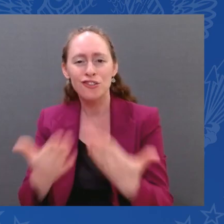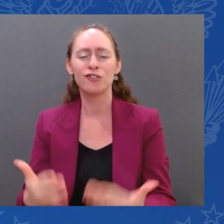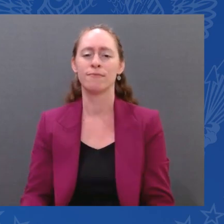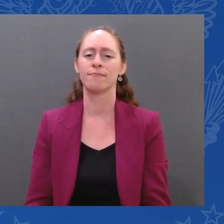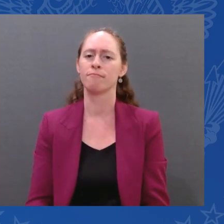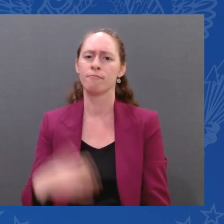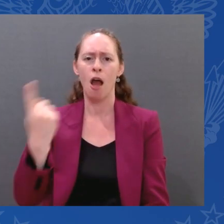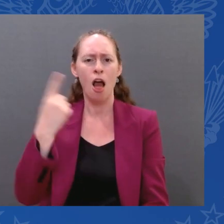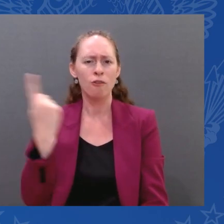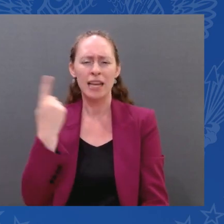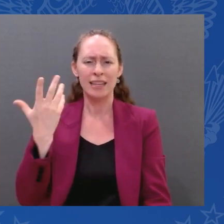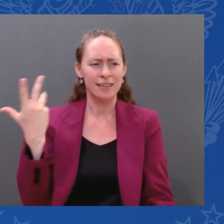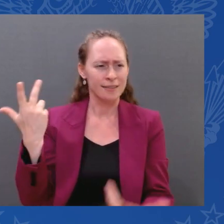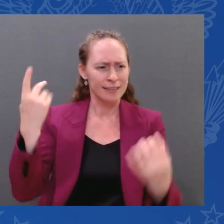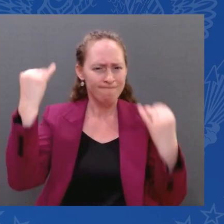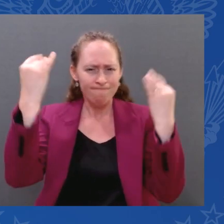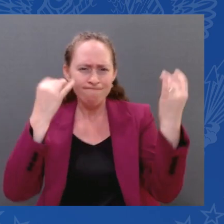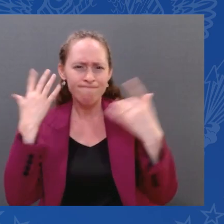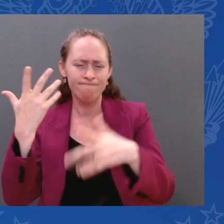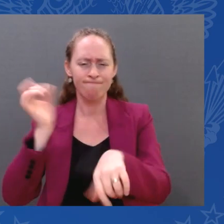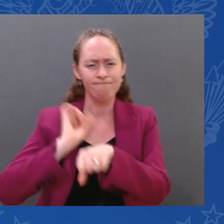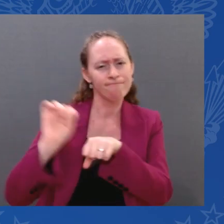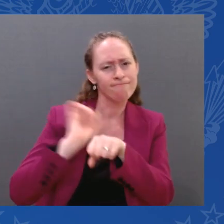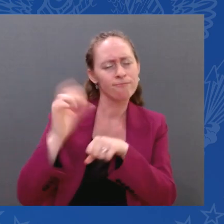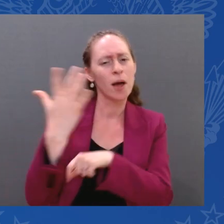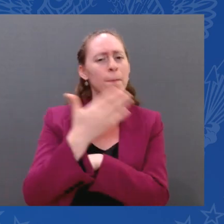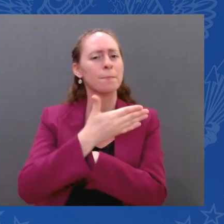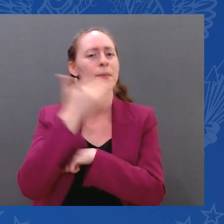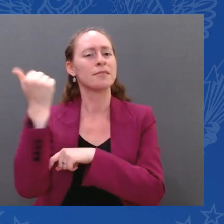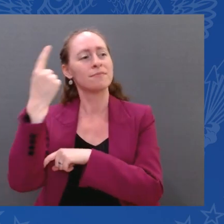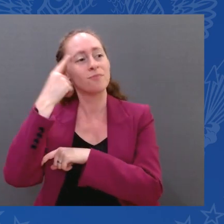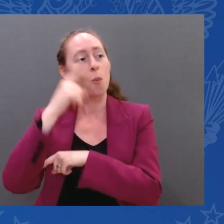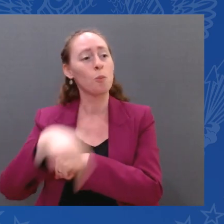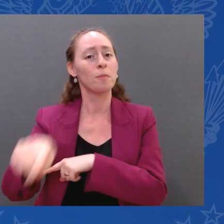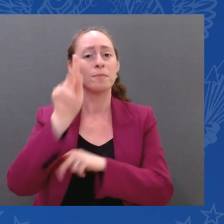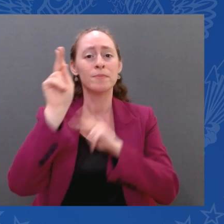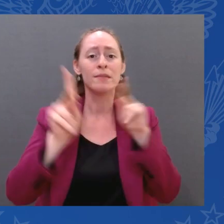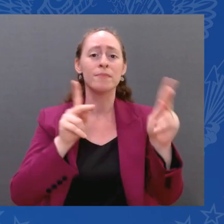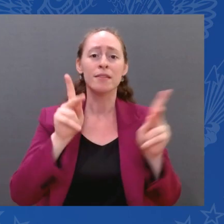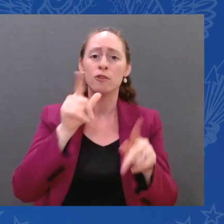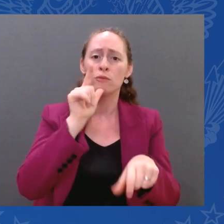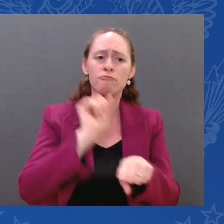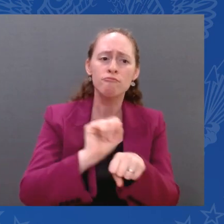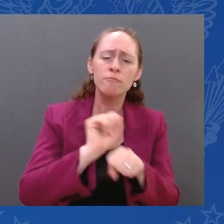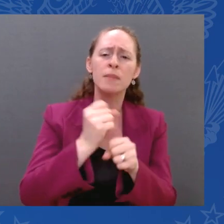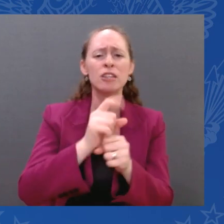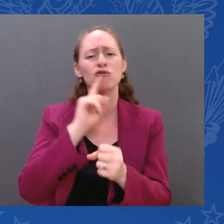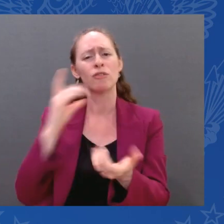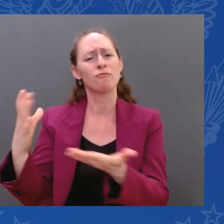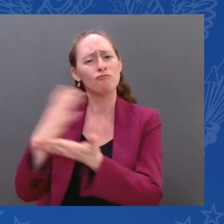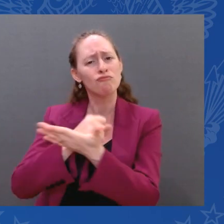their safety, their pensions they earned and deserved. Fighting for the worker power and for America itself.